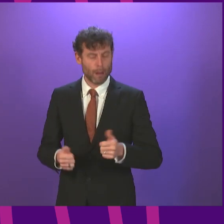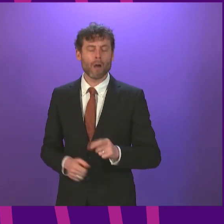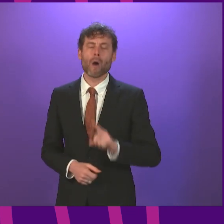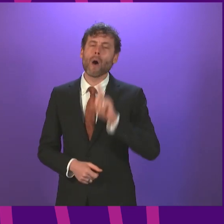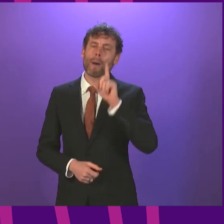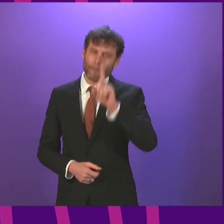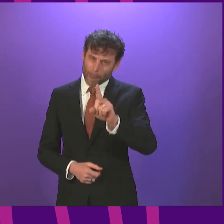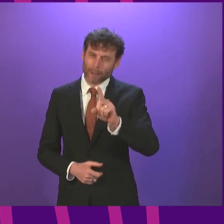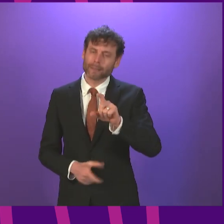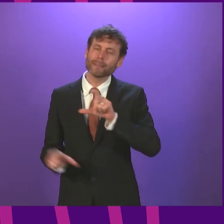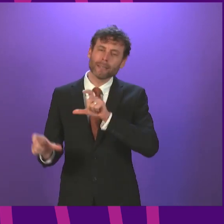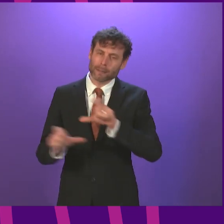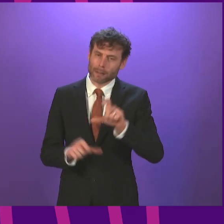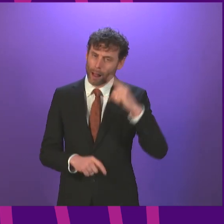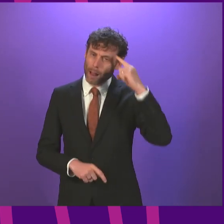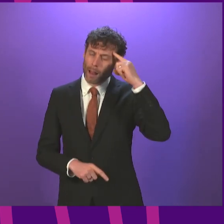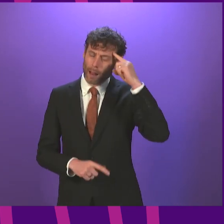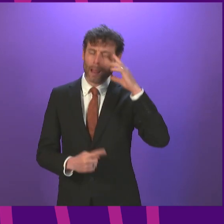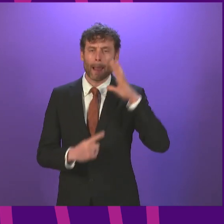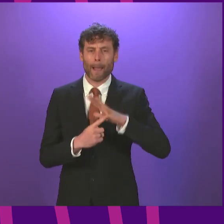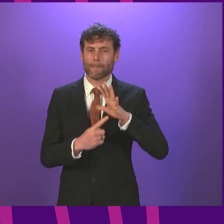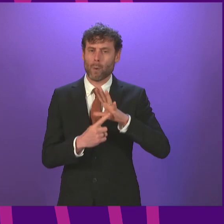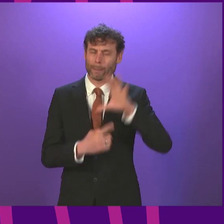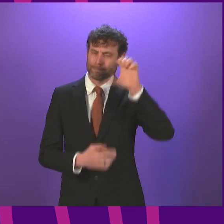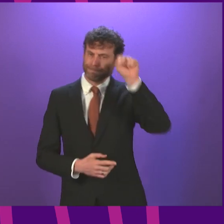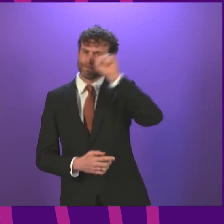acknowledge the risks that we still face. Case numbers are still high and the new variant